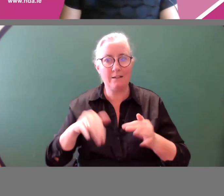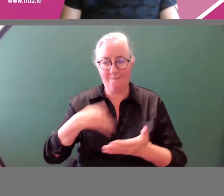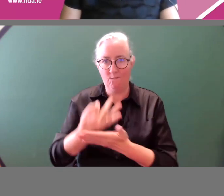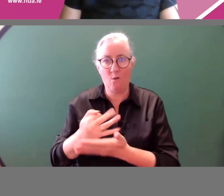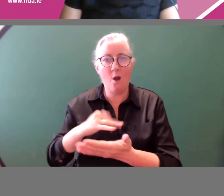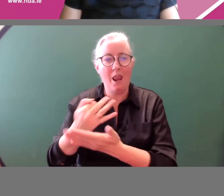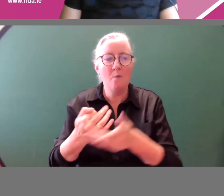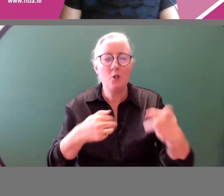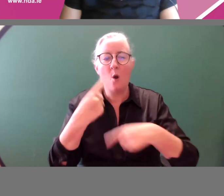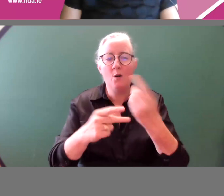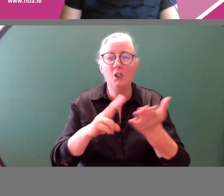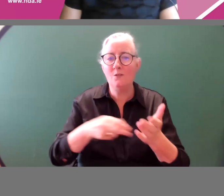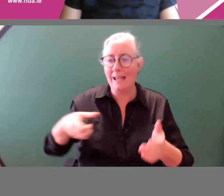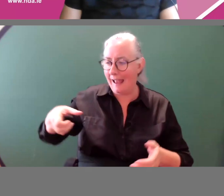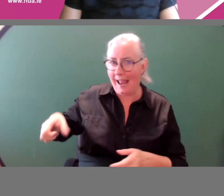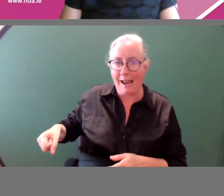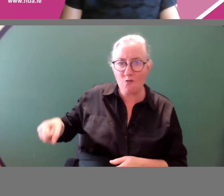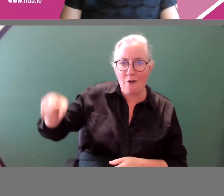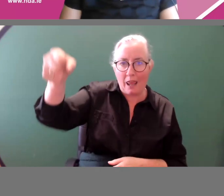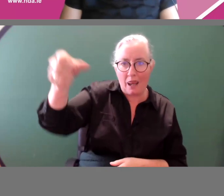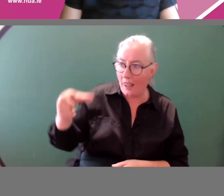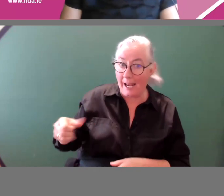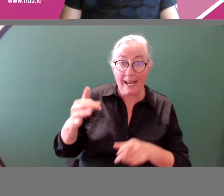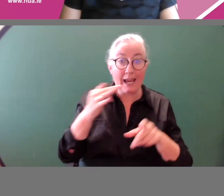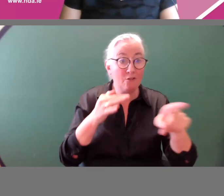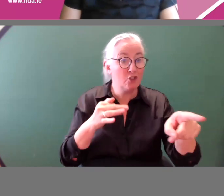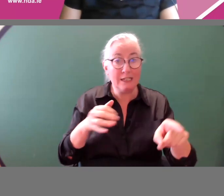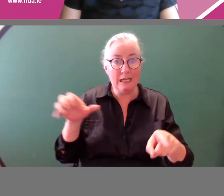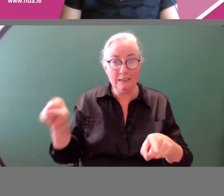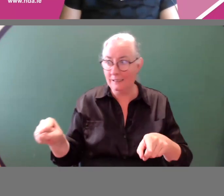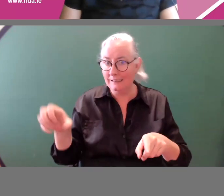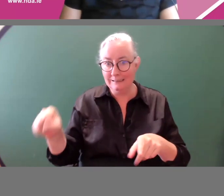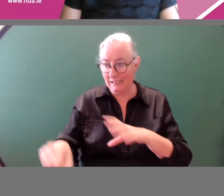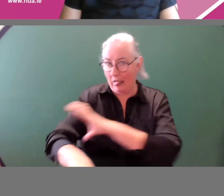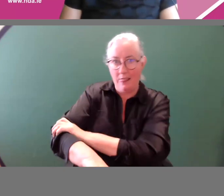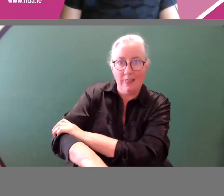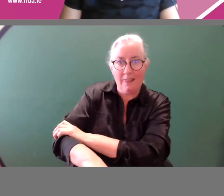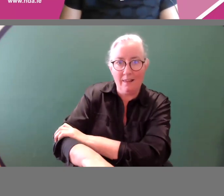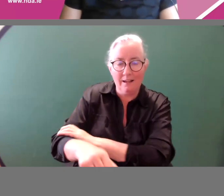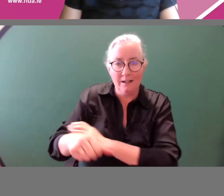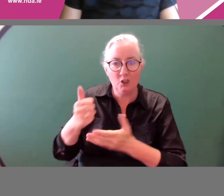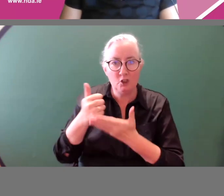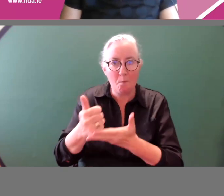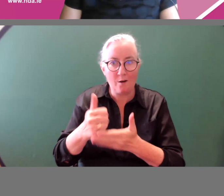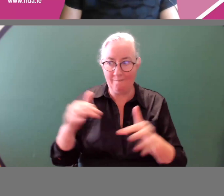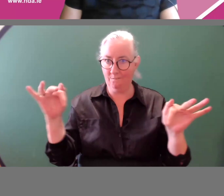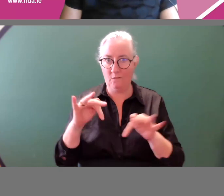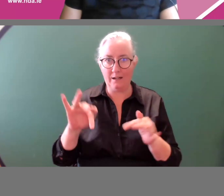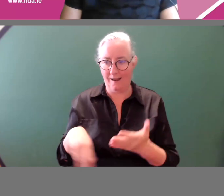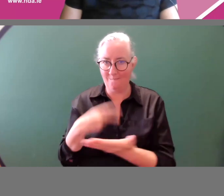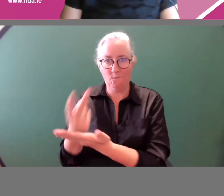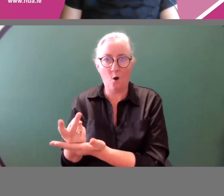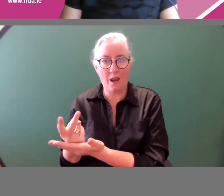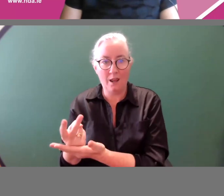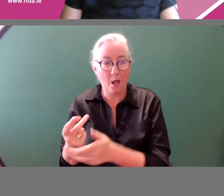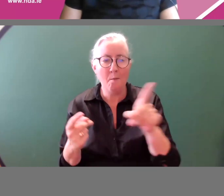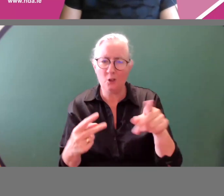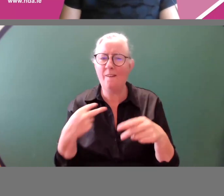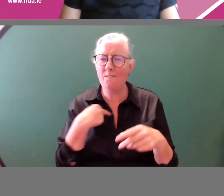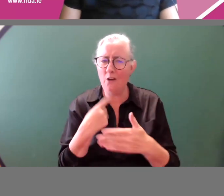handrail and just because of fear of falling even though she was a very independent woman and now